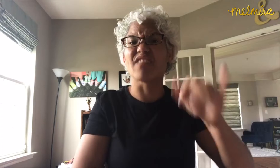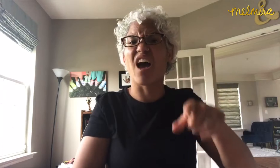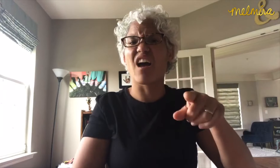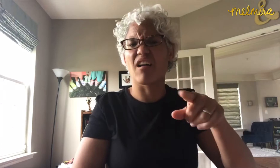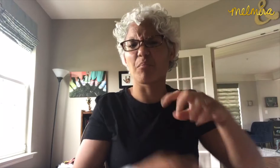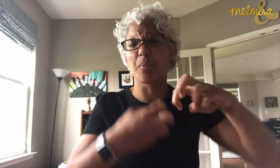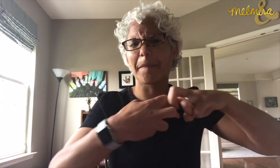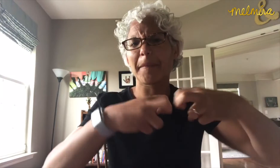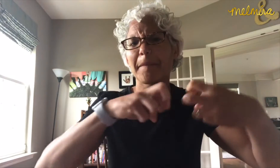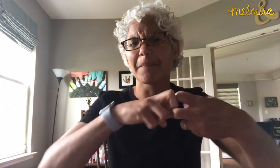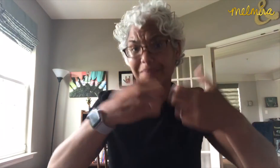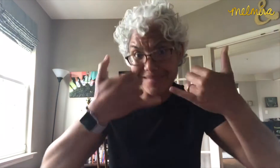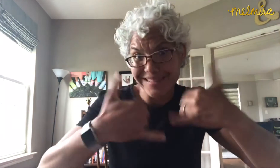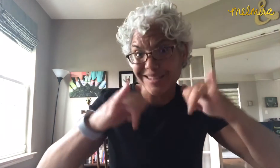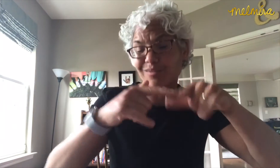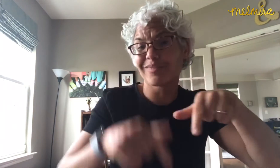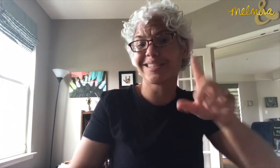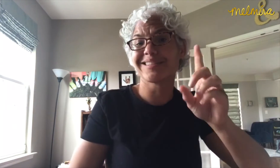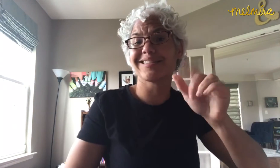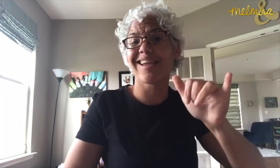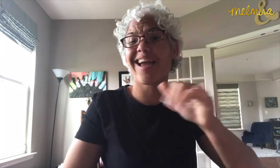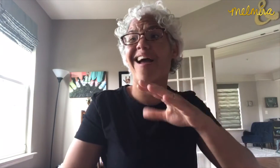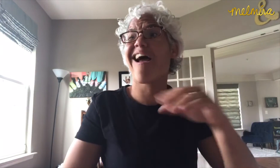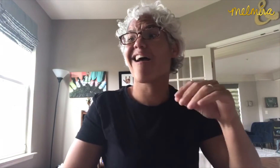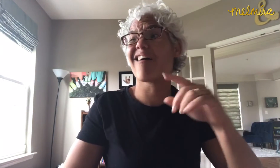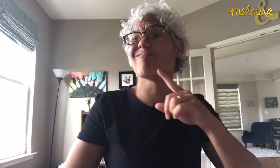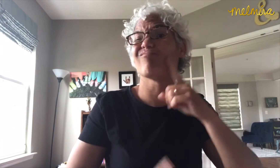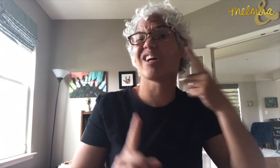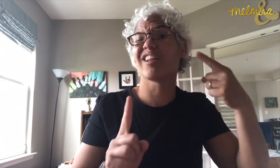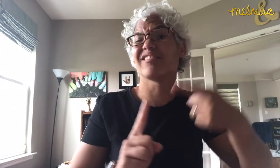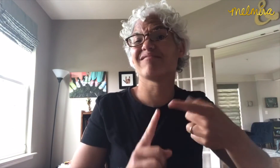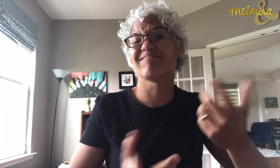It's still a problem to this day, and it's due to the media